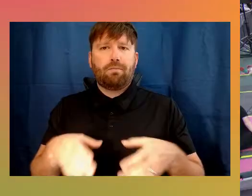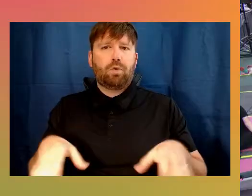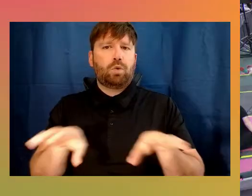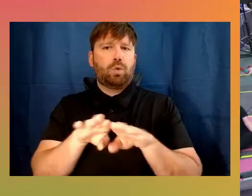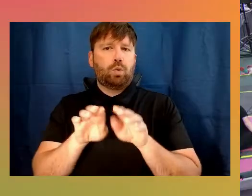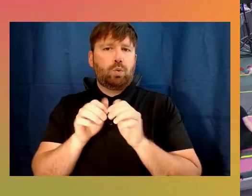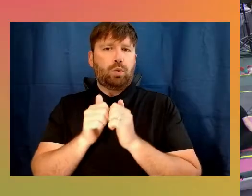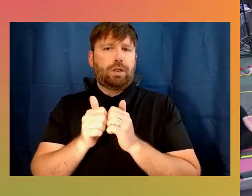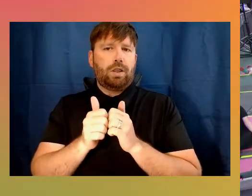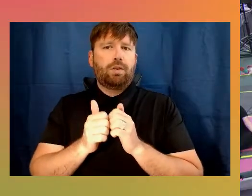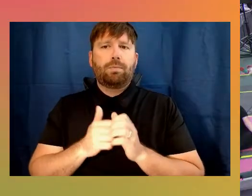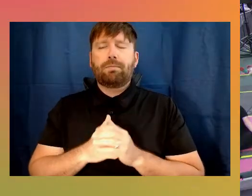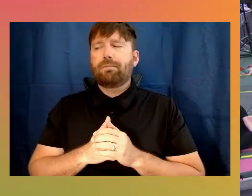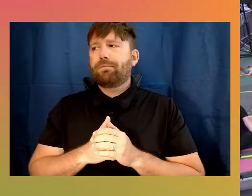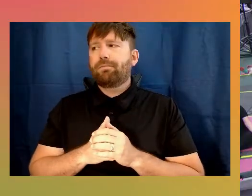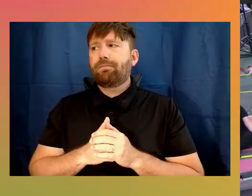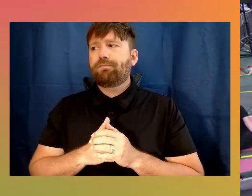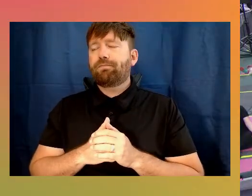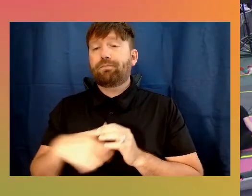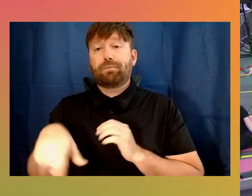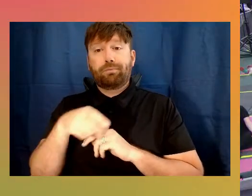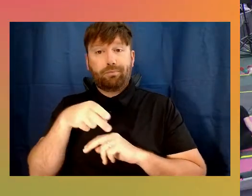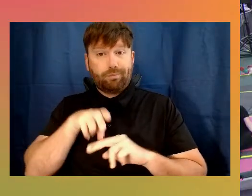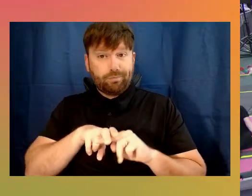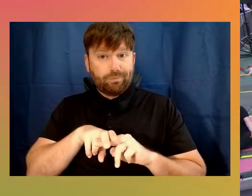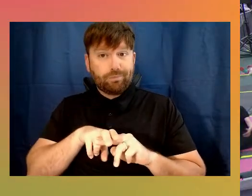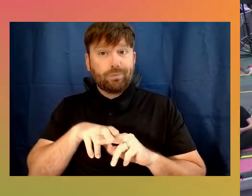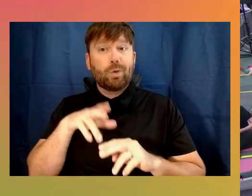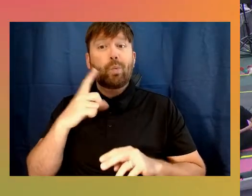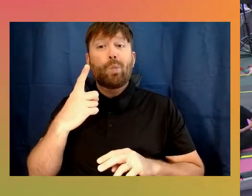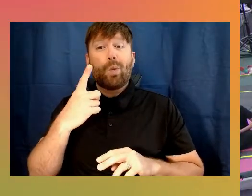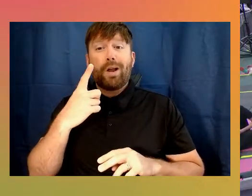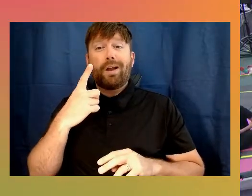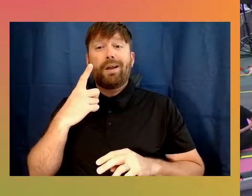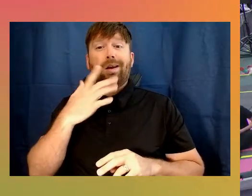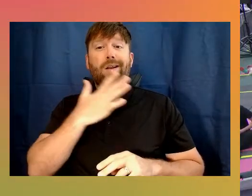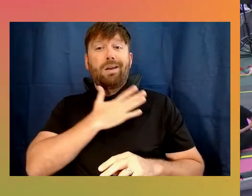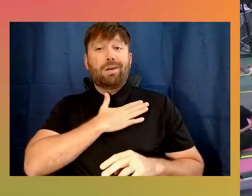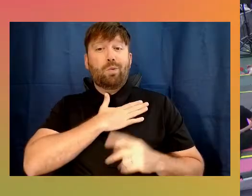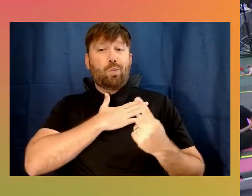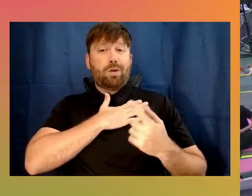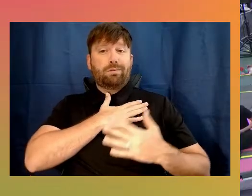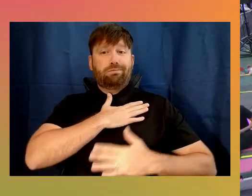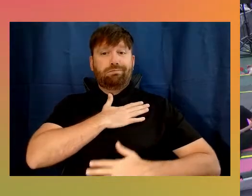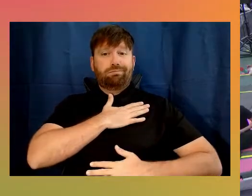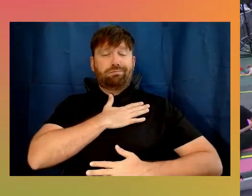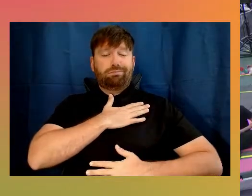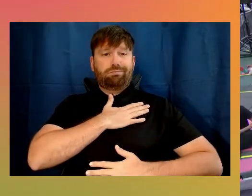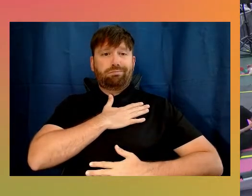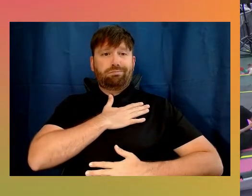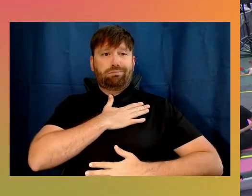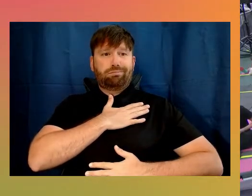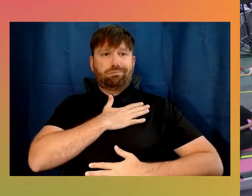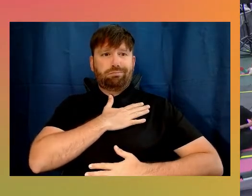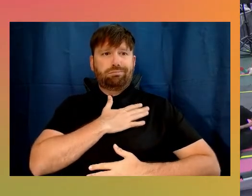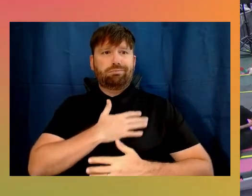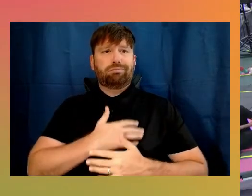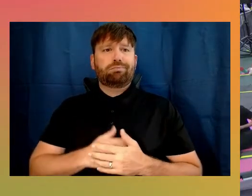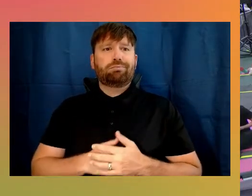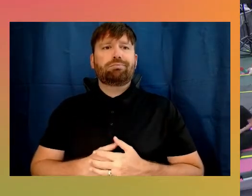CLOSE OUT OUR PRACTICE TOGETHER.